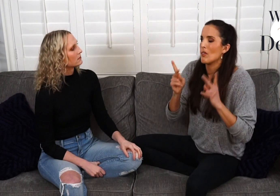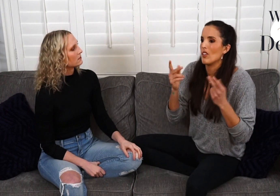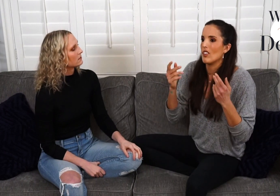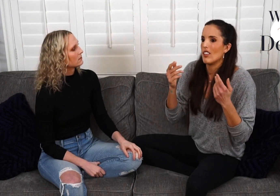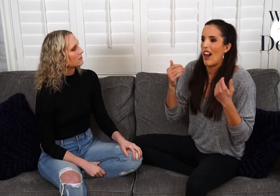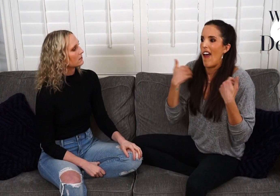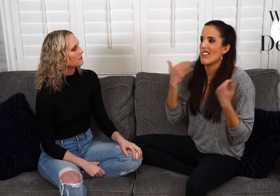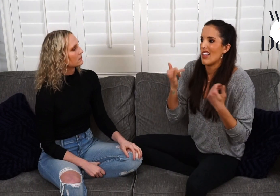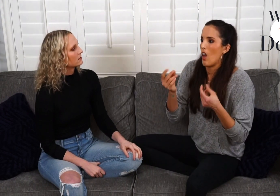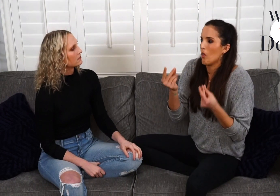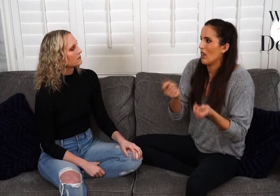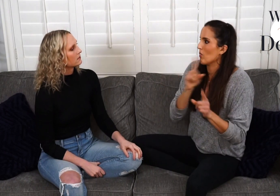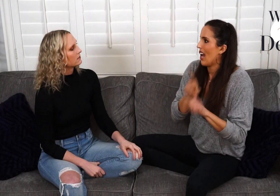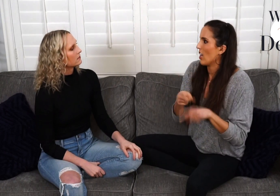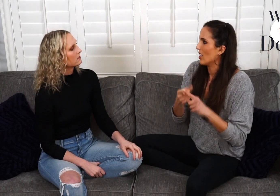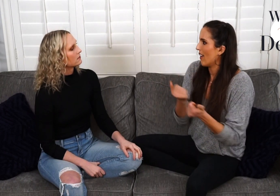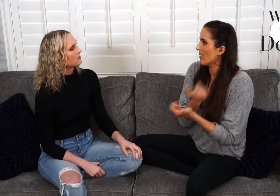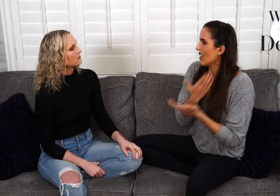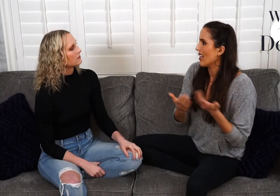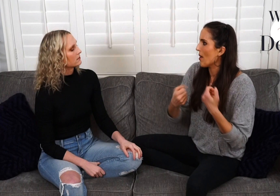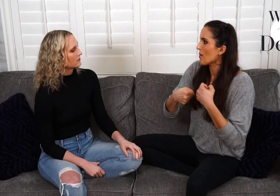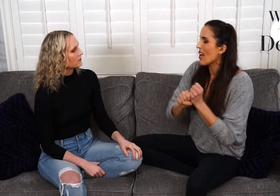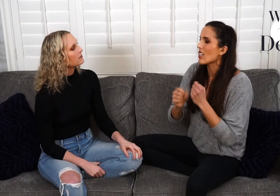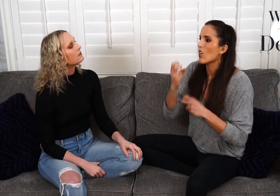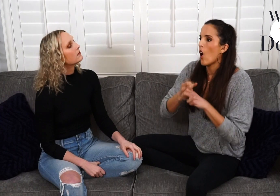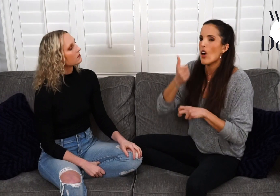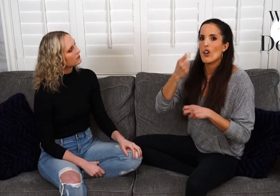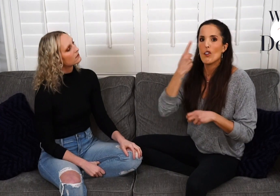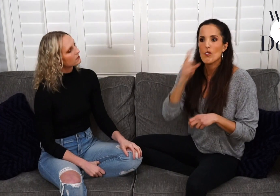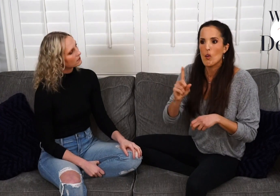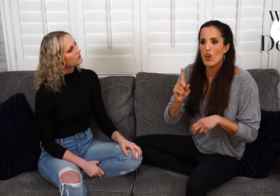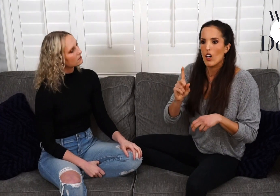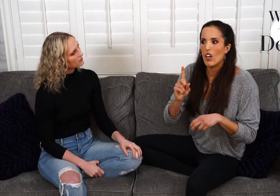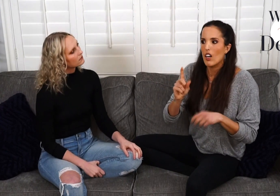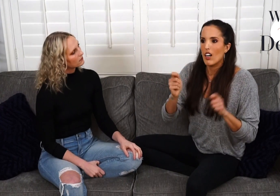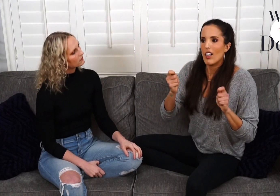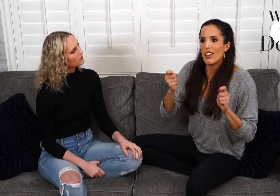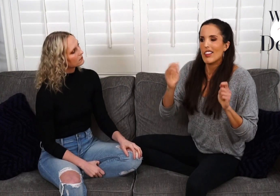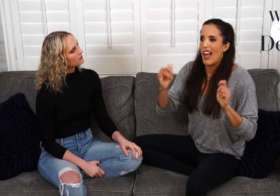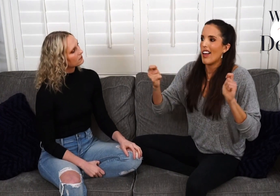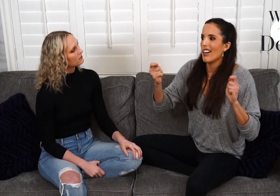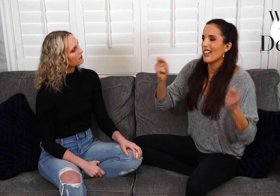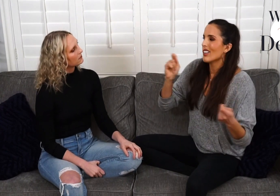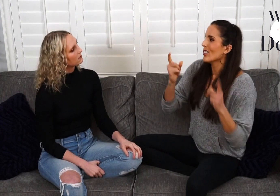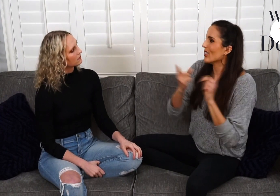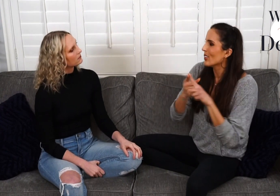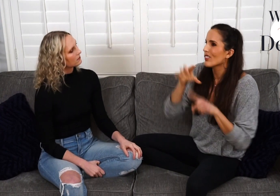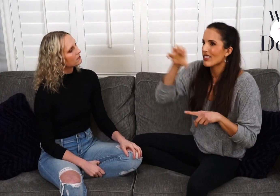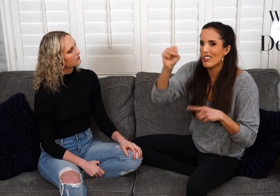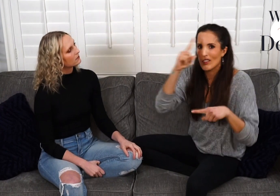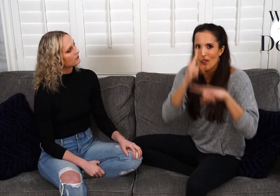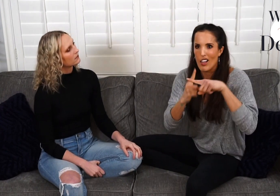of people having that quick reaction to everything and makes it harder for that shift to reach for